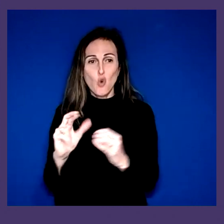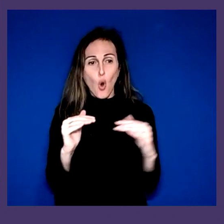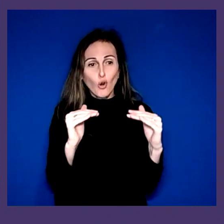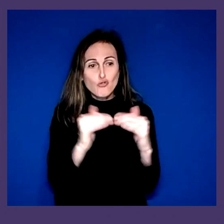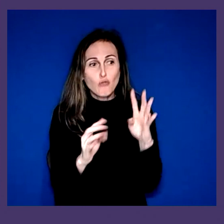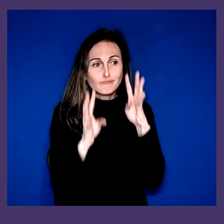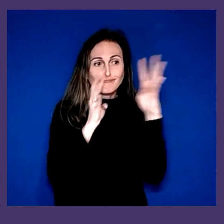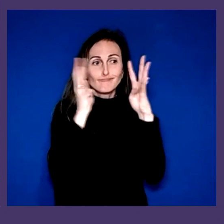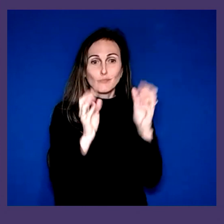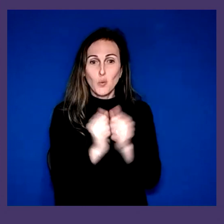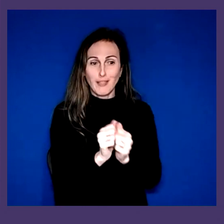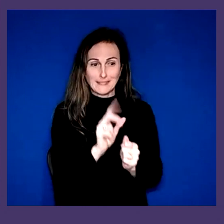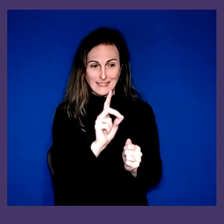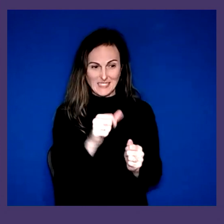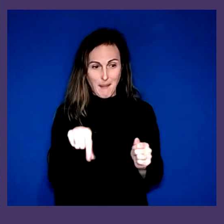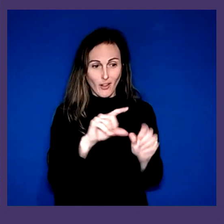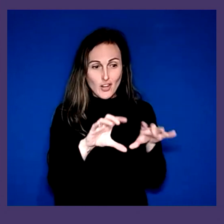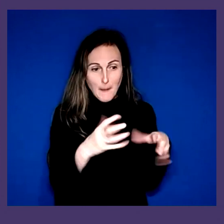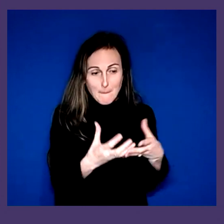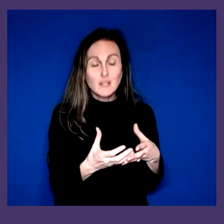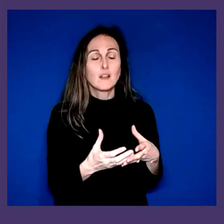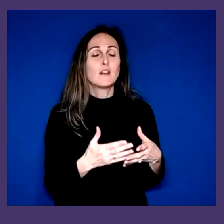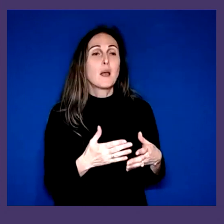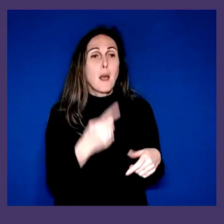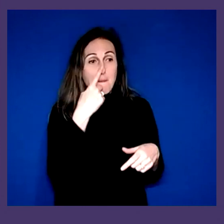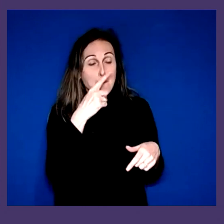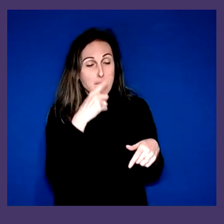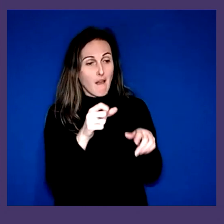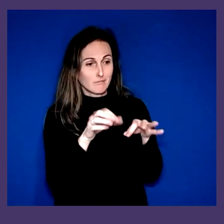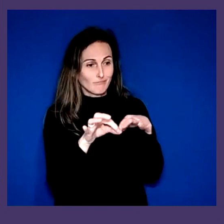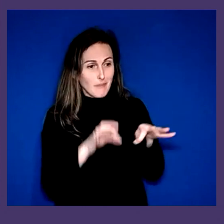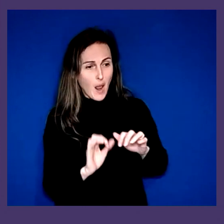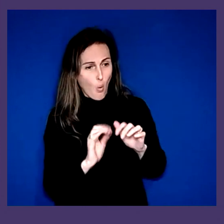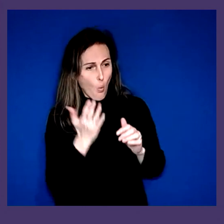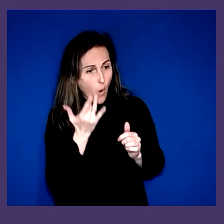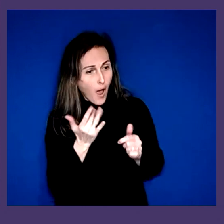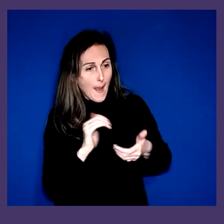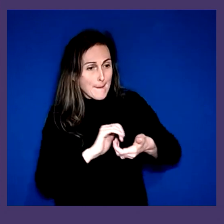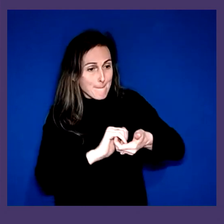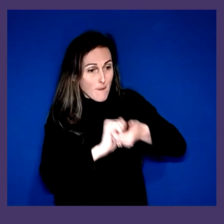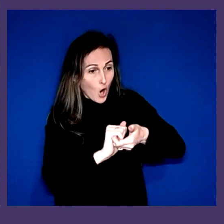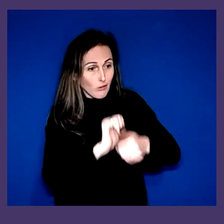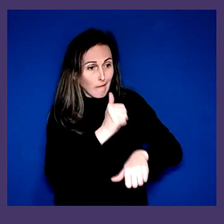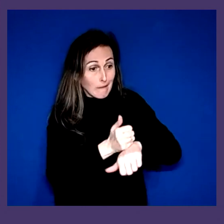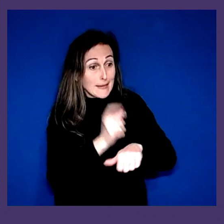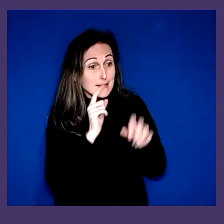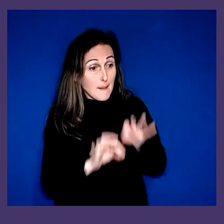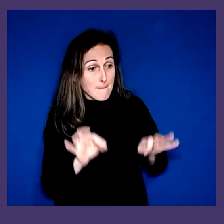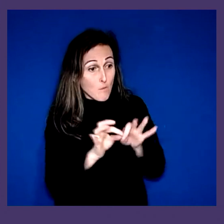Mark, can you talk a little bit about why partnerships are important to your work? Well, first of all because we're a tiny team.